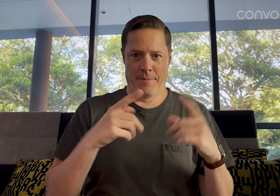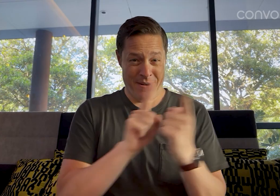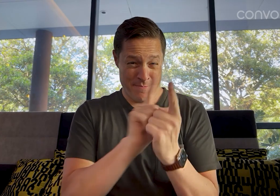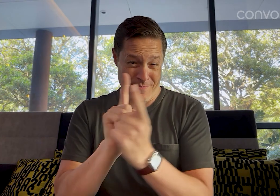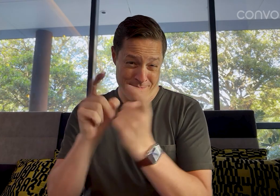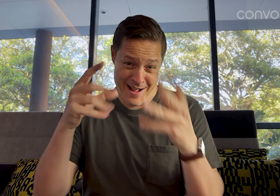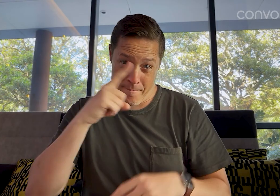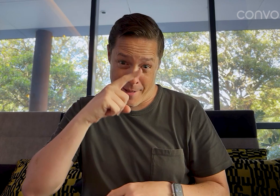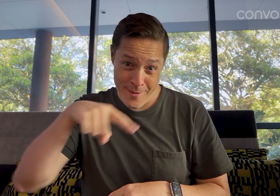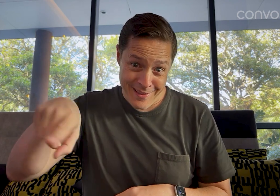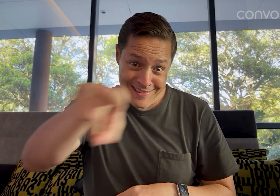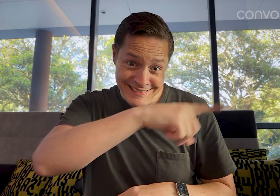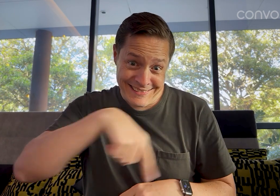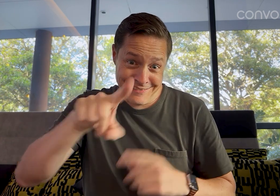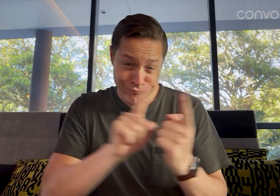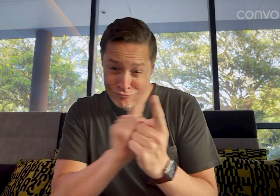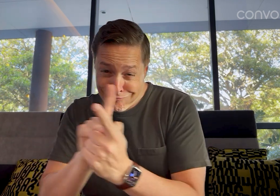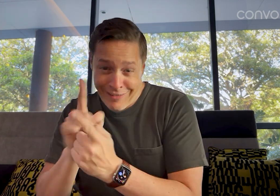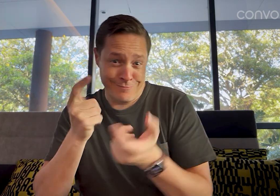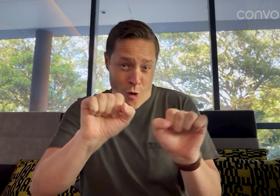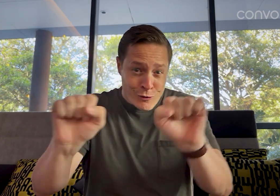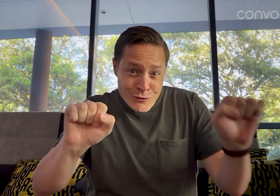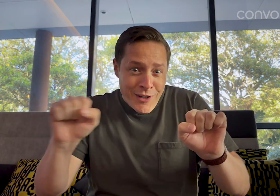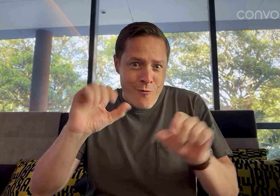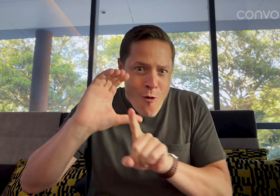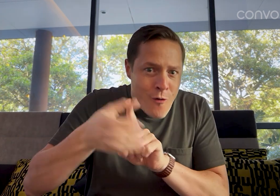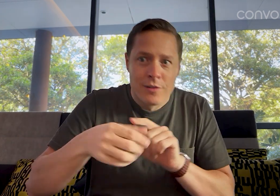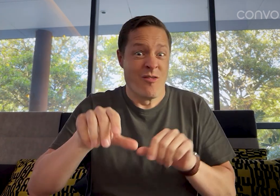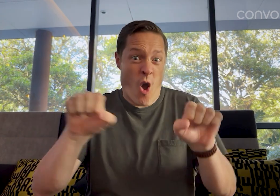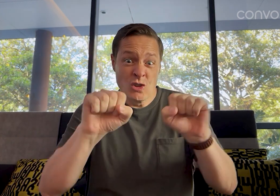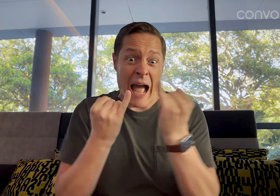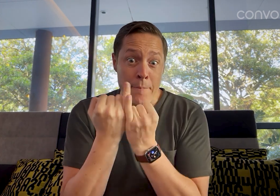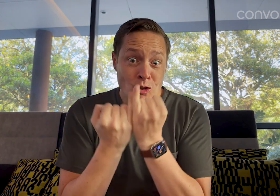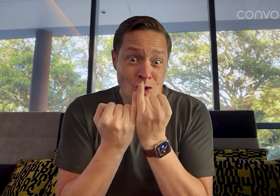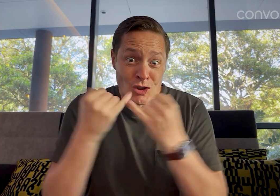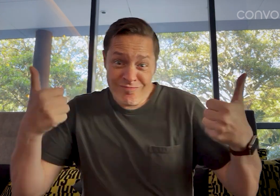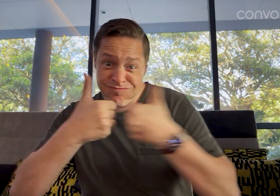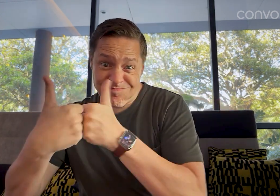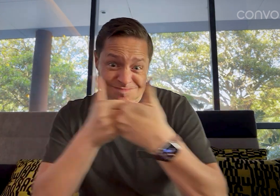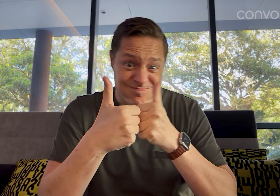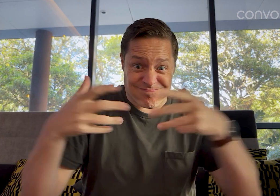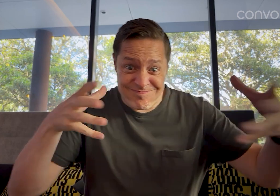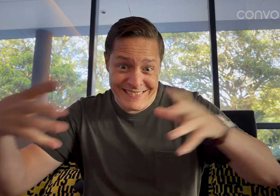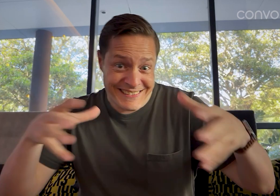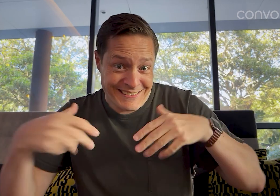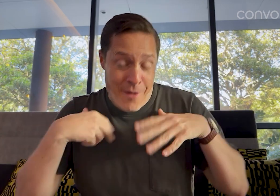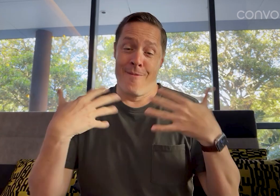I met many people, learned about their culture and viewed the competitions.